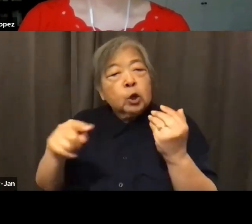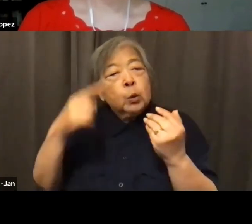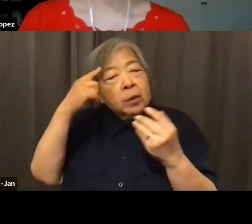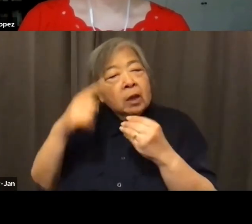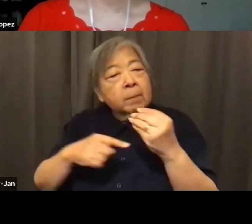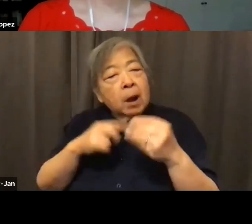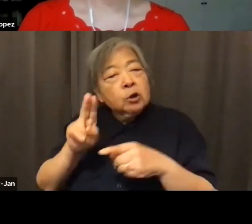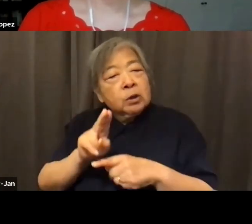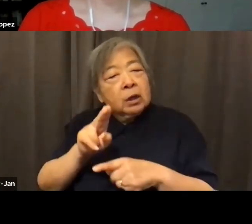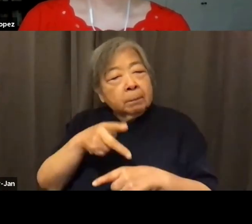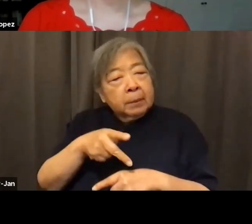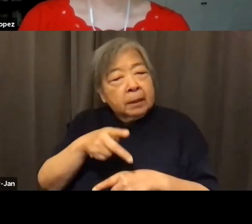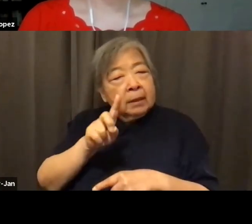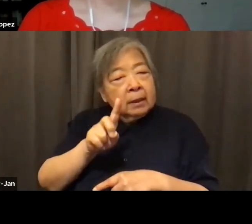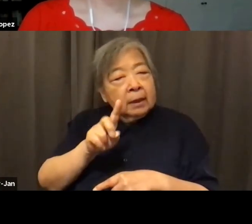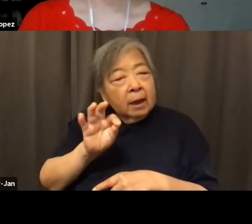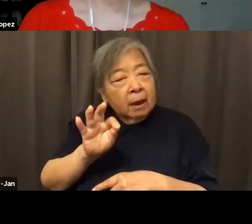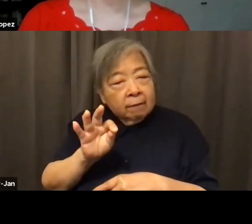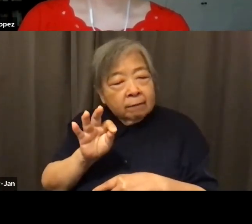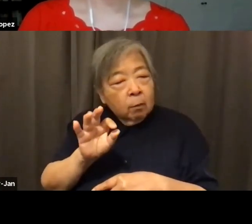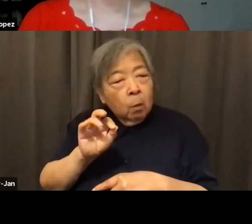formats?